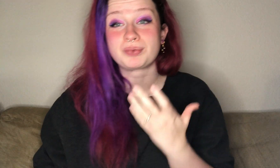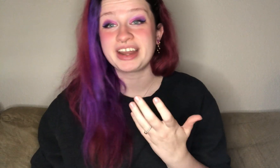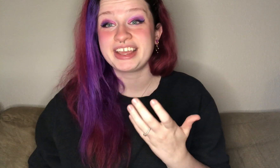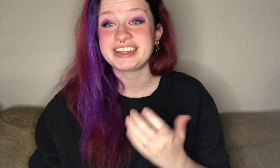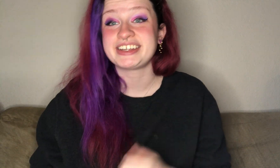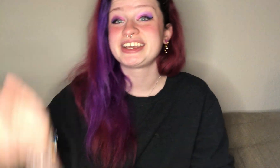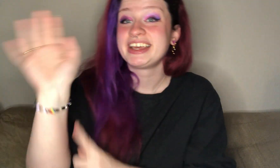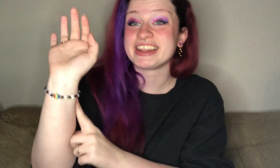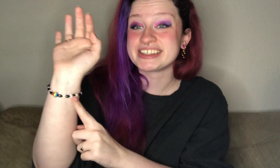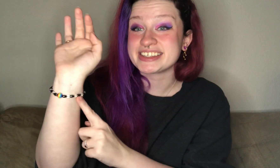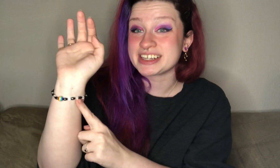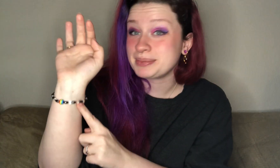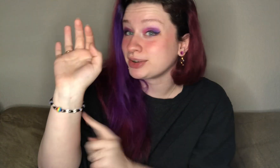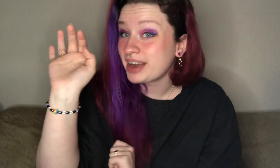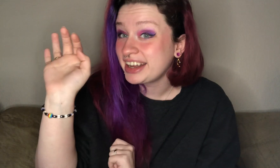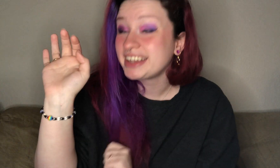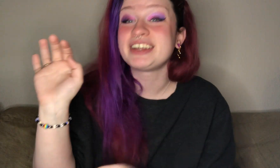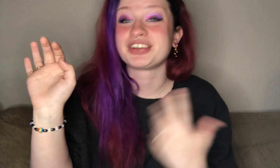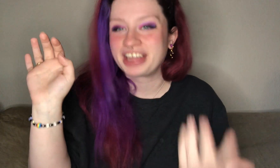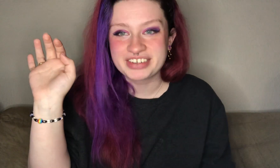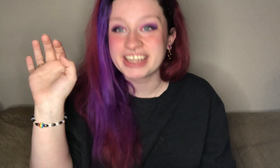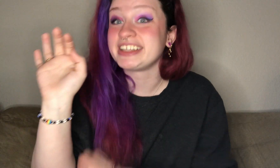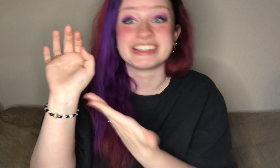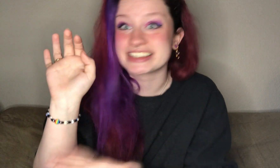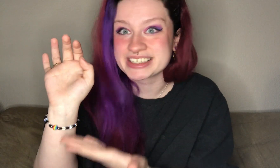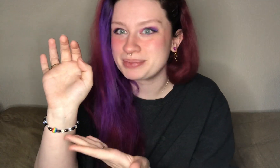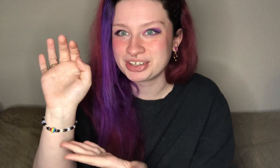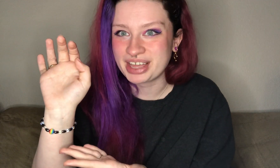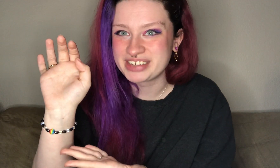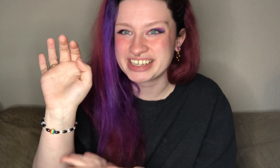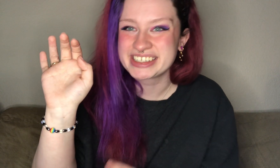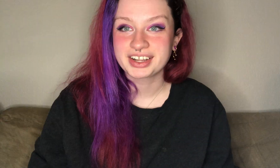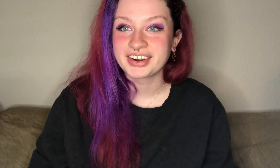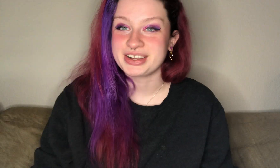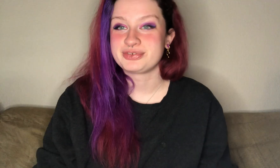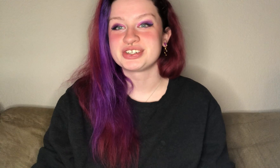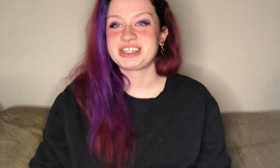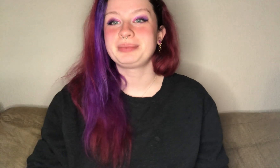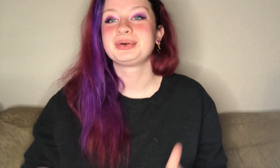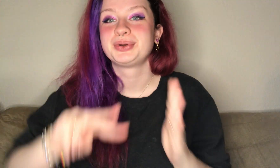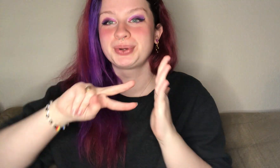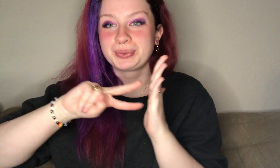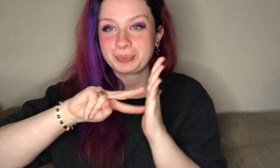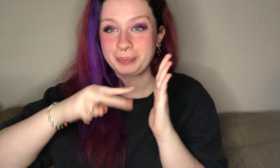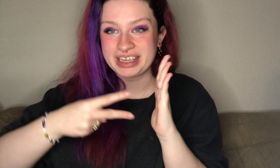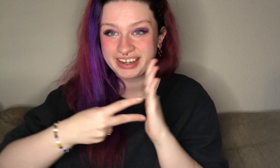right-handed this is going to be your right hand if you're left-handed this is going to be your left hand all right first up meaning